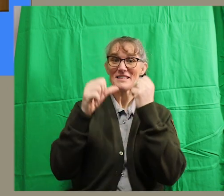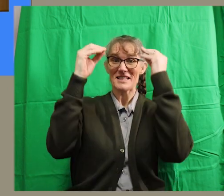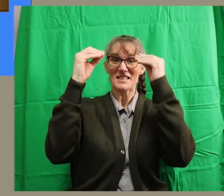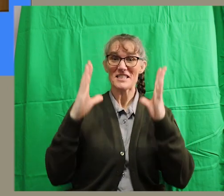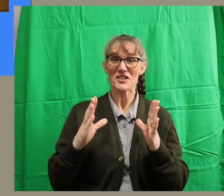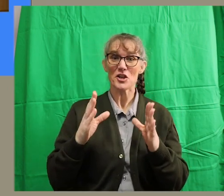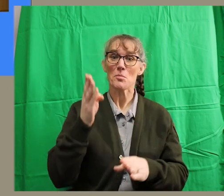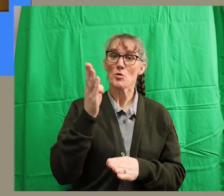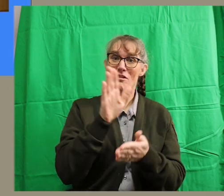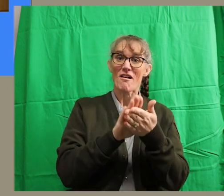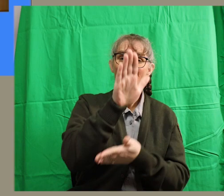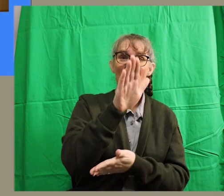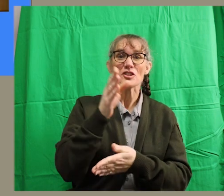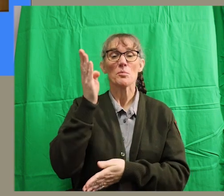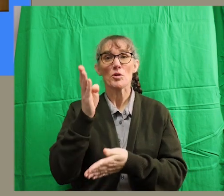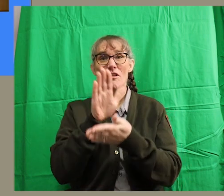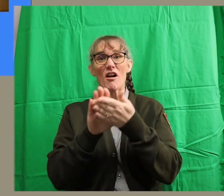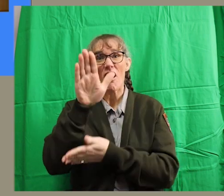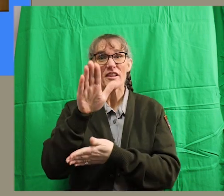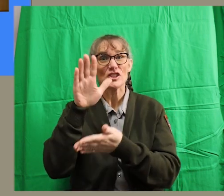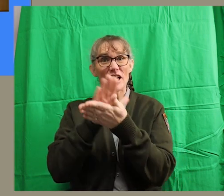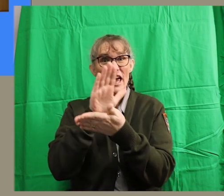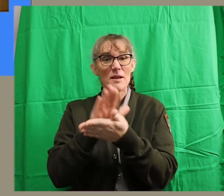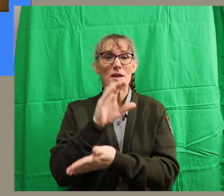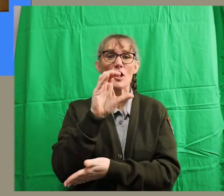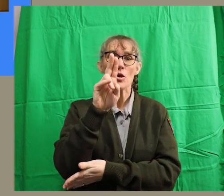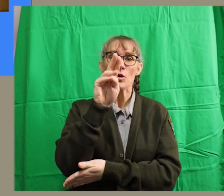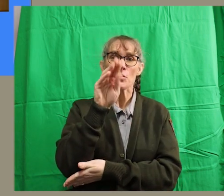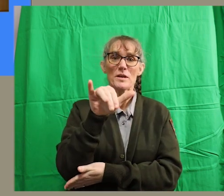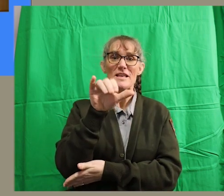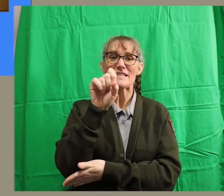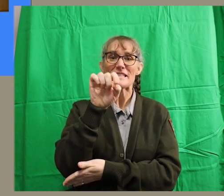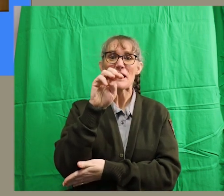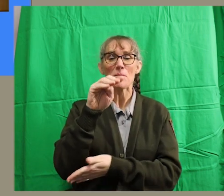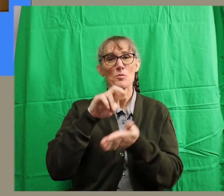Brooklyn College Academy, and the CUNY STEM Research Academy.